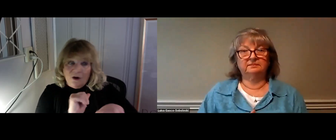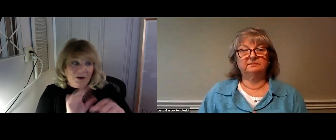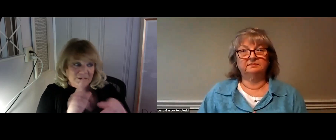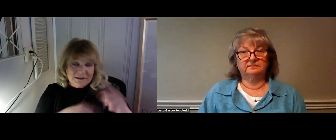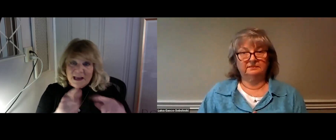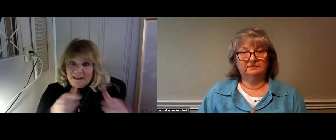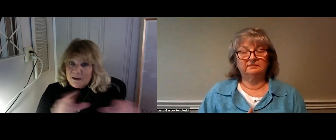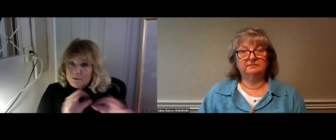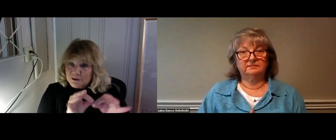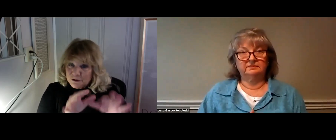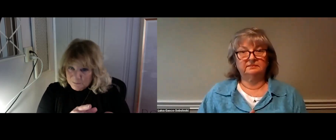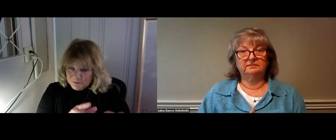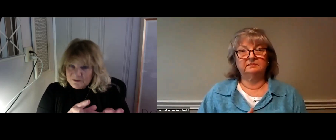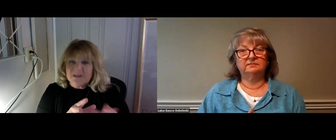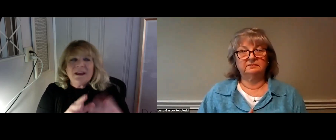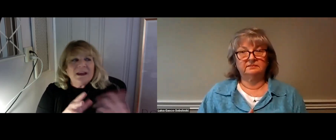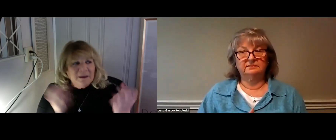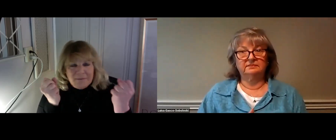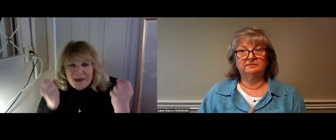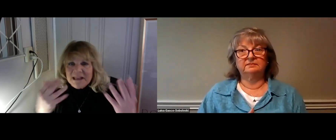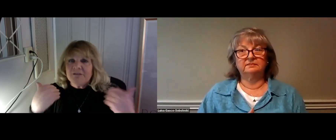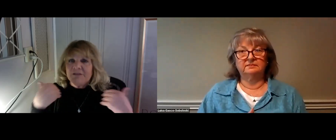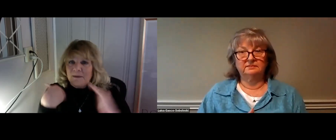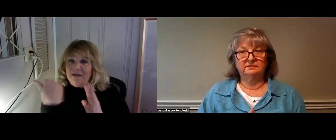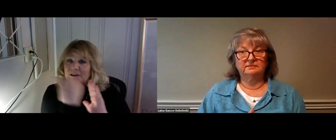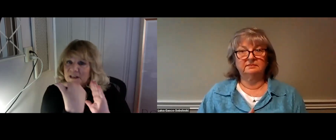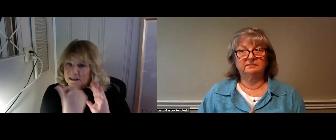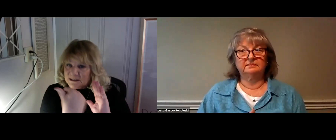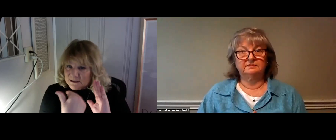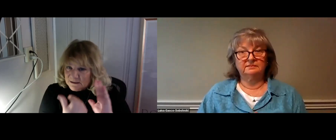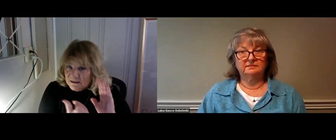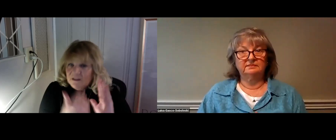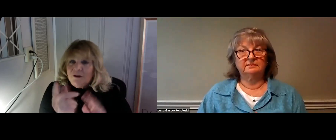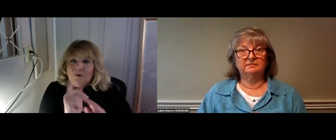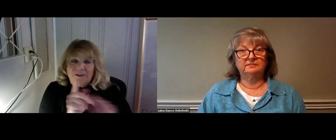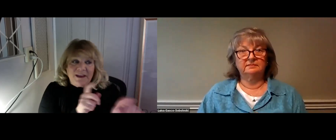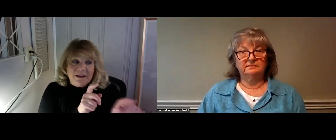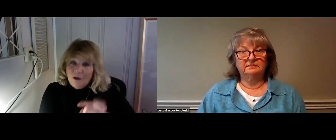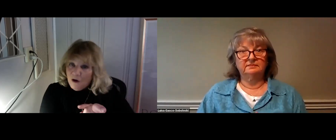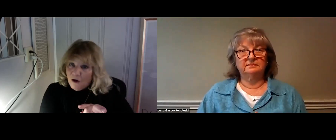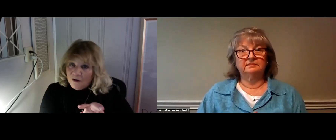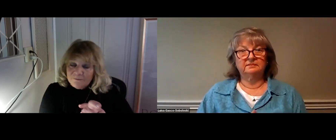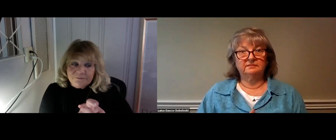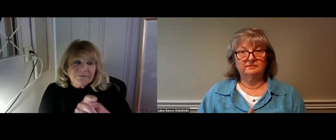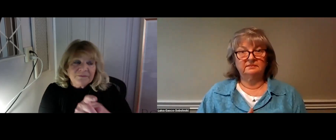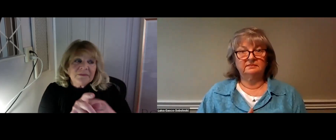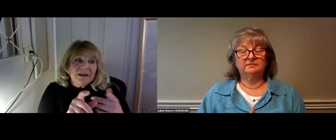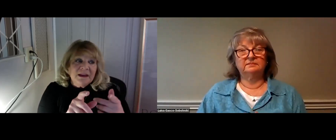sign language interpreters, many of them have a list where they can call.